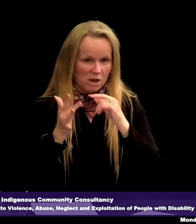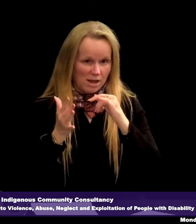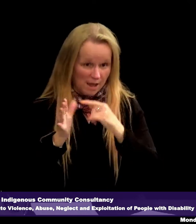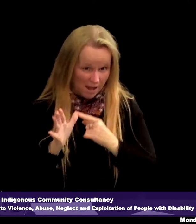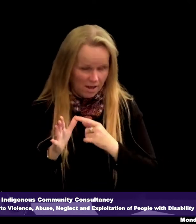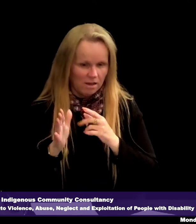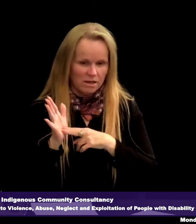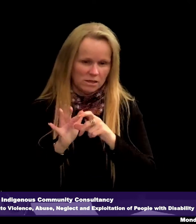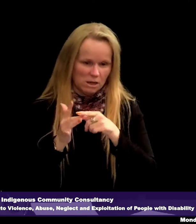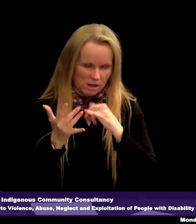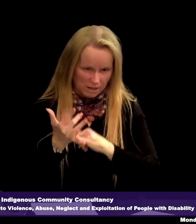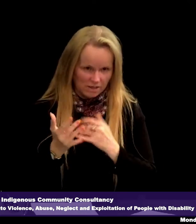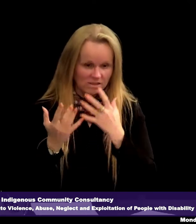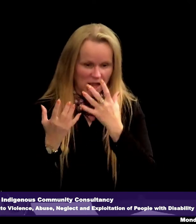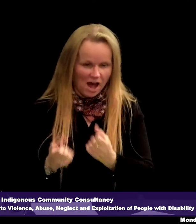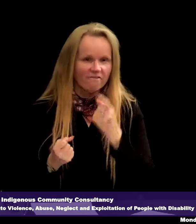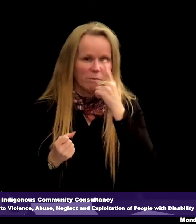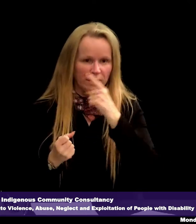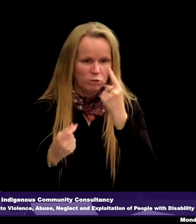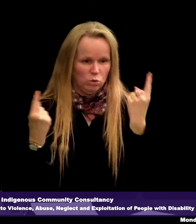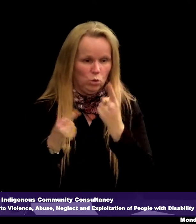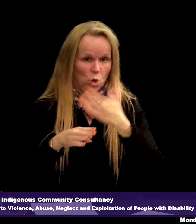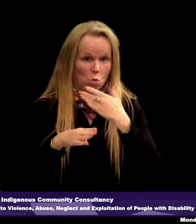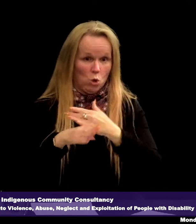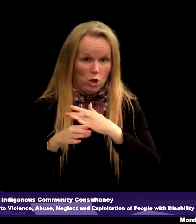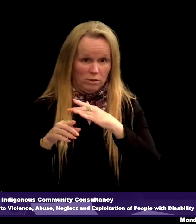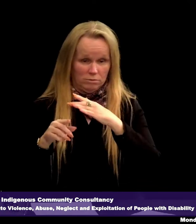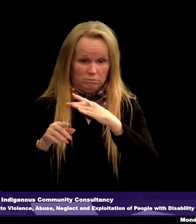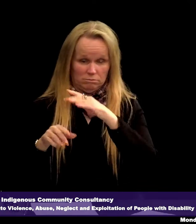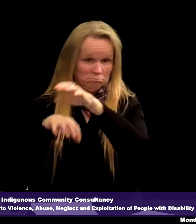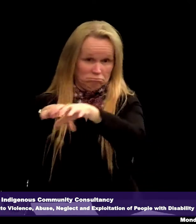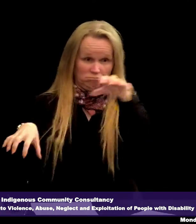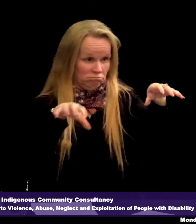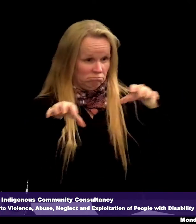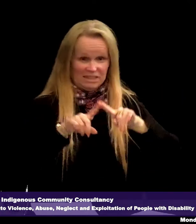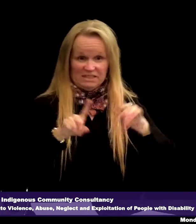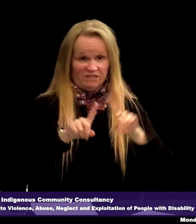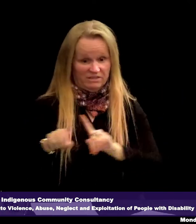I do know that the NDIA - the NDIS have people who do work in various